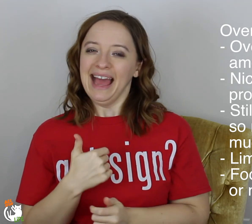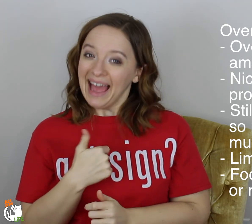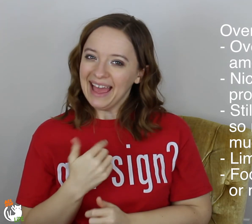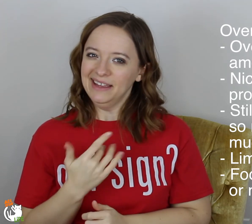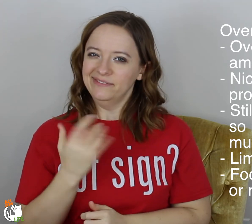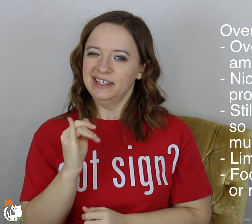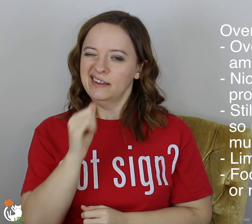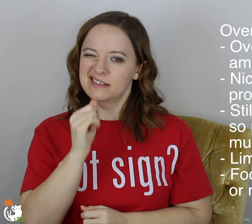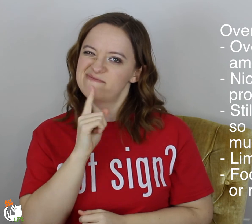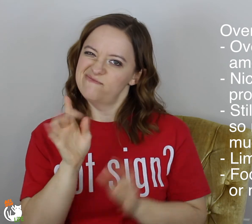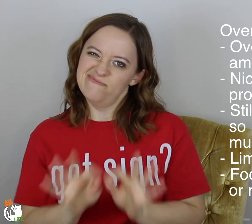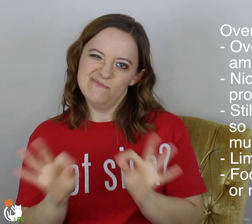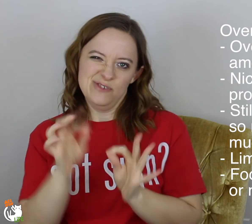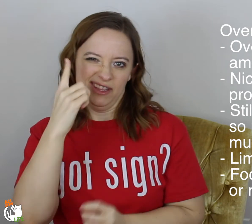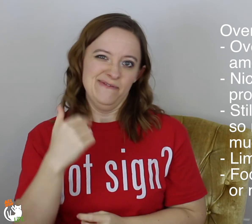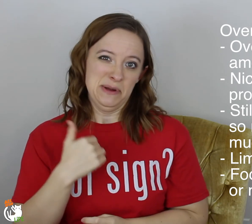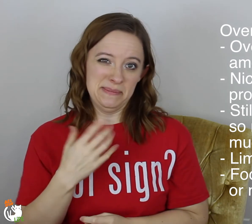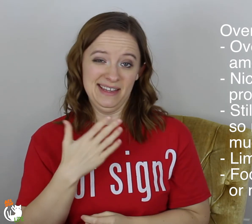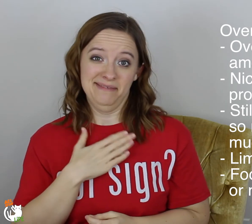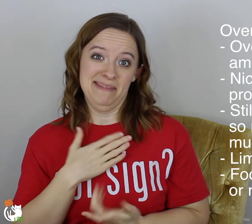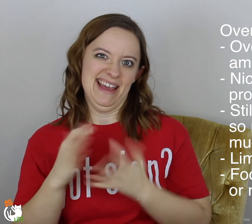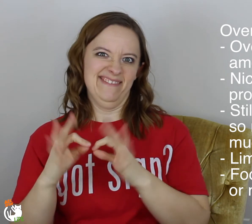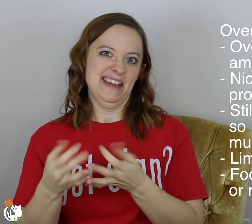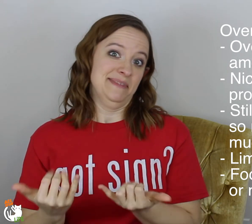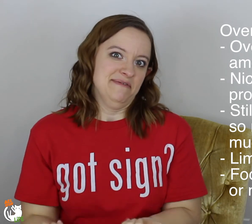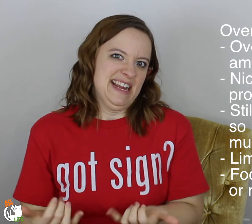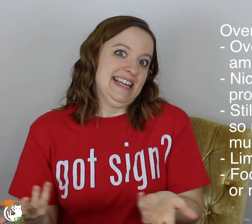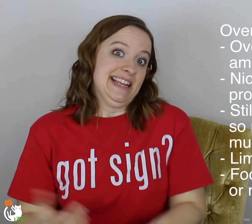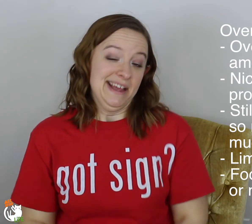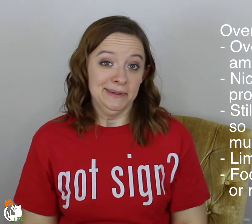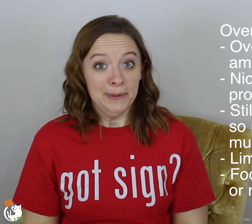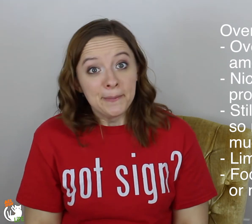But I feel like it's not worth it for me and my family right now.